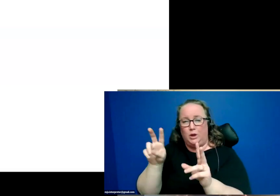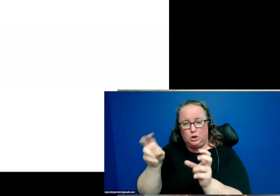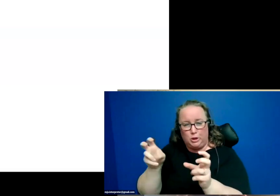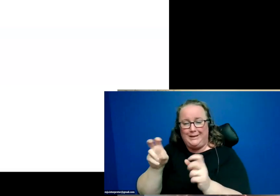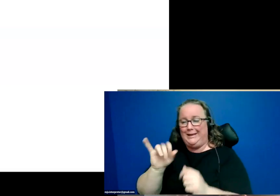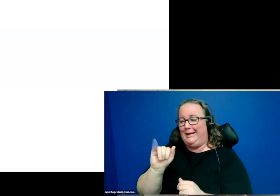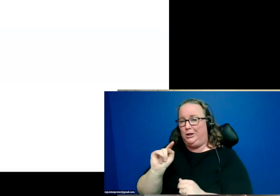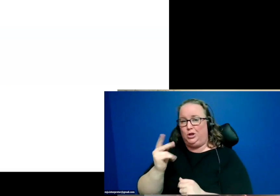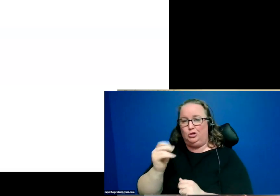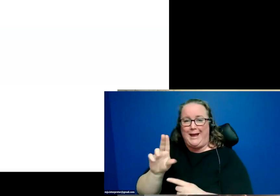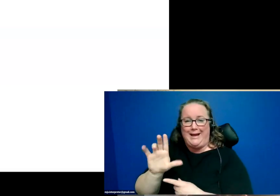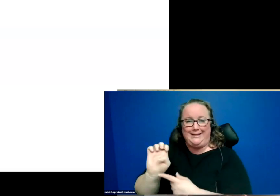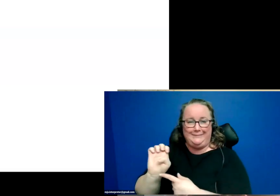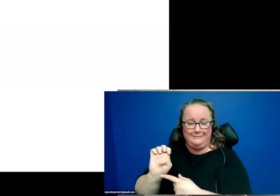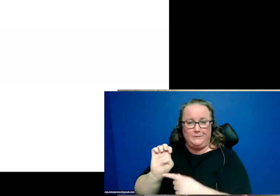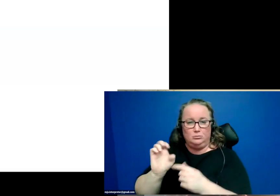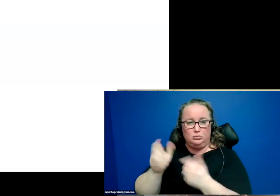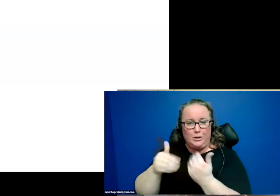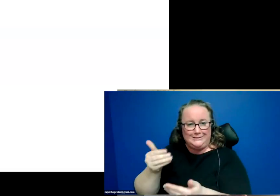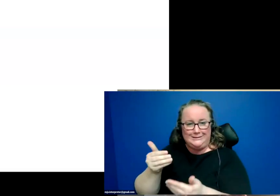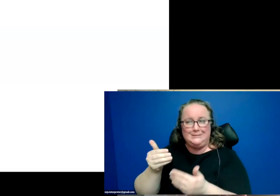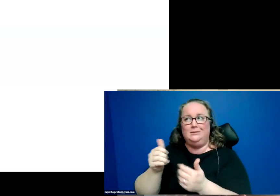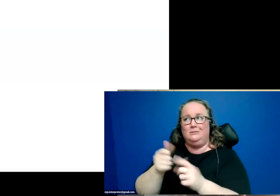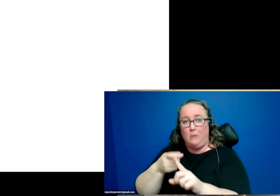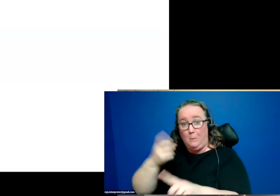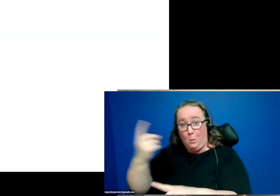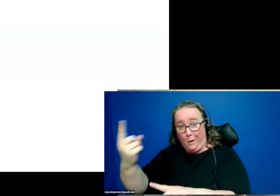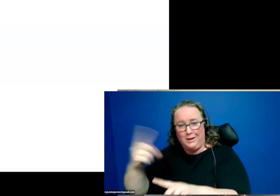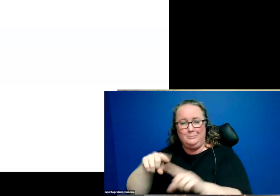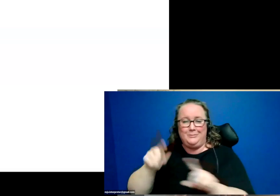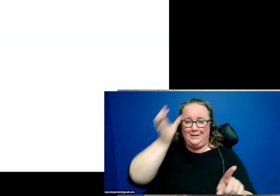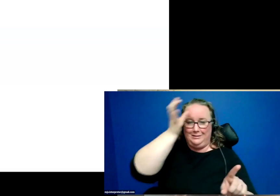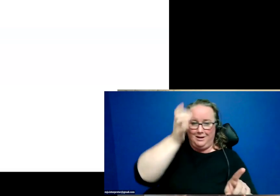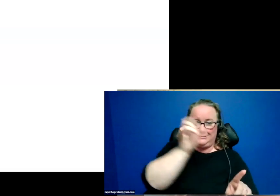comes from Title one of the ADA or unemployment, the concept is still the same.